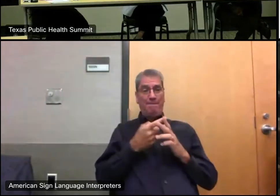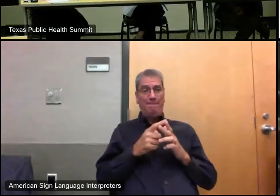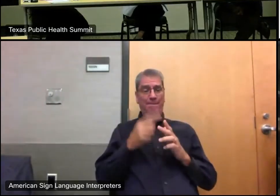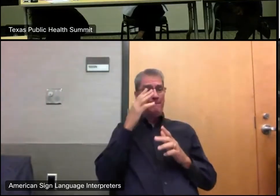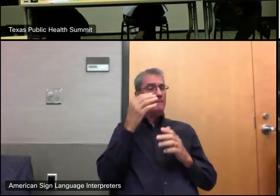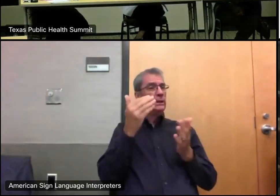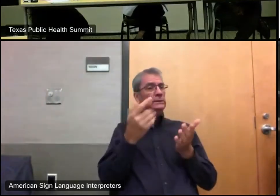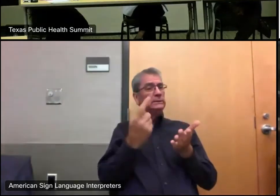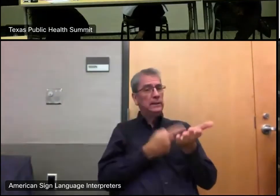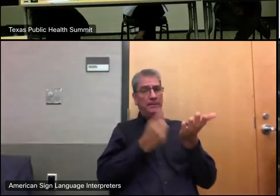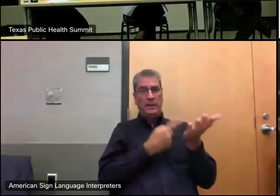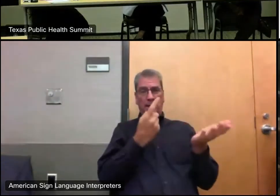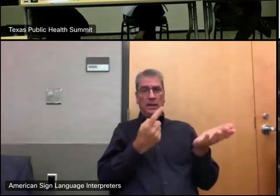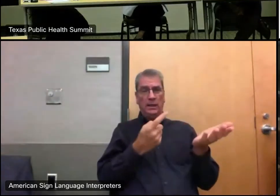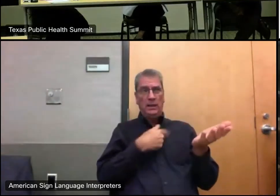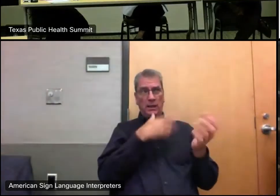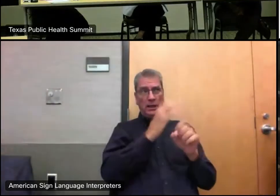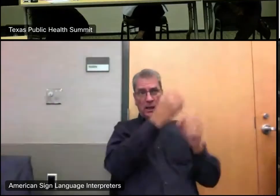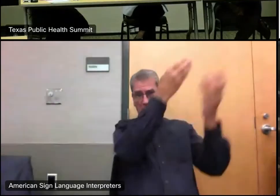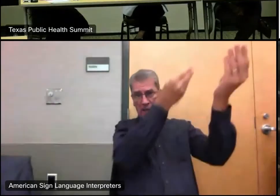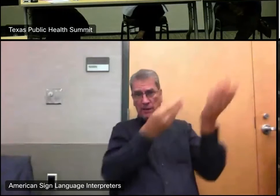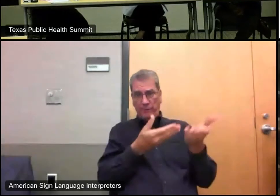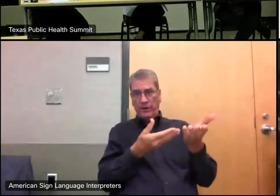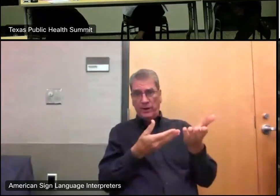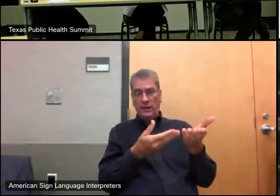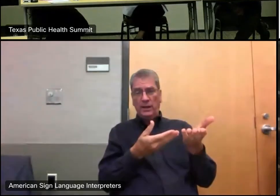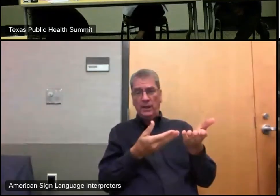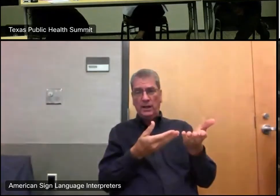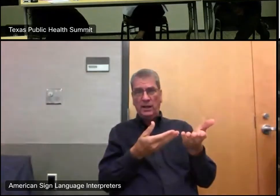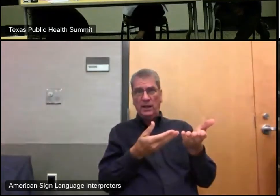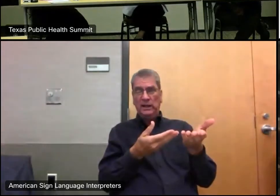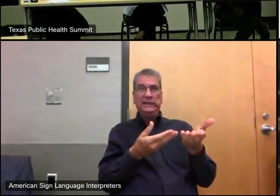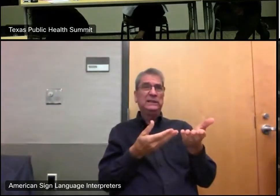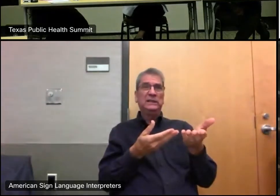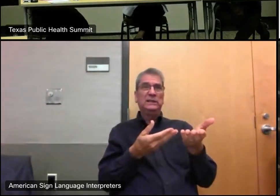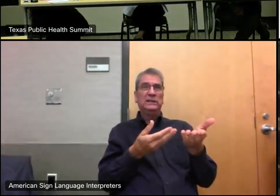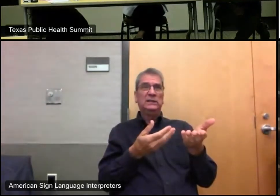were times that we were getting information that sometimes no other people weren't getting.